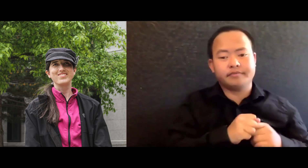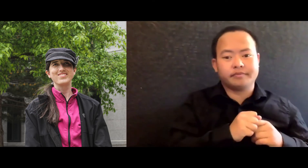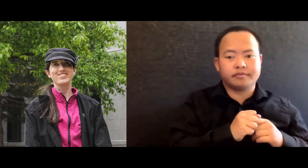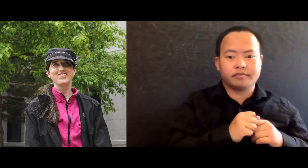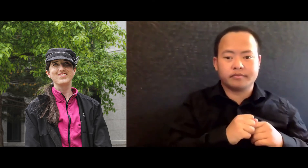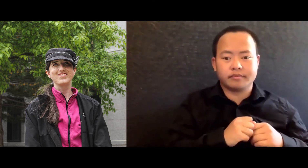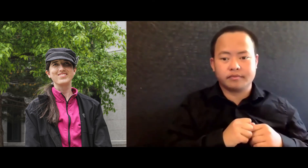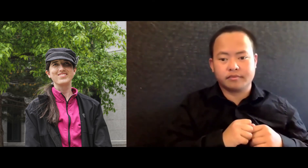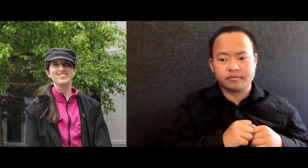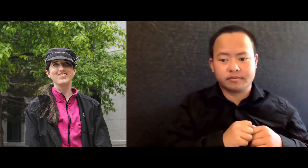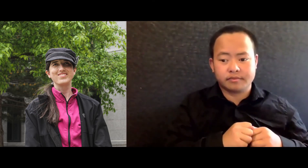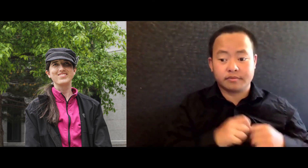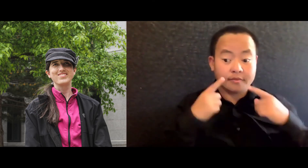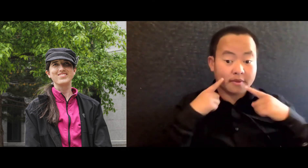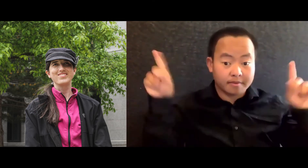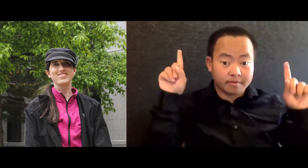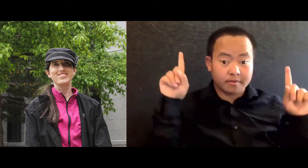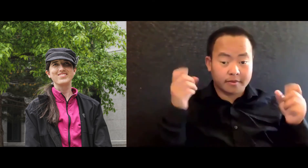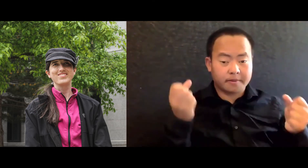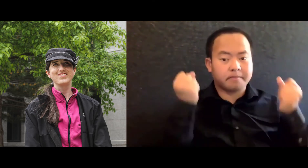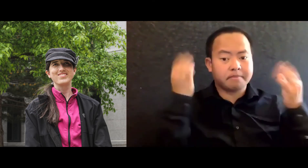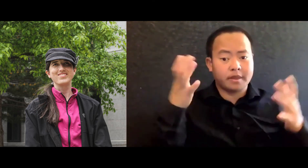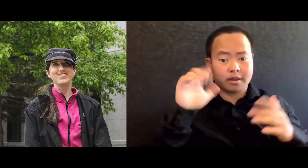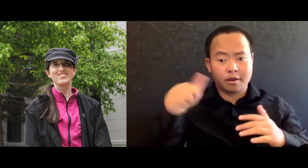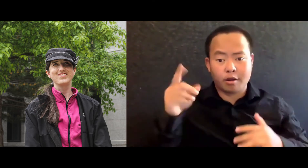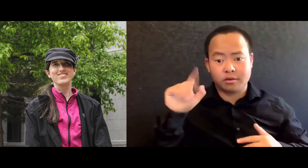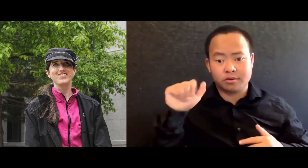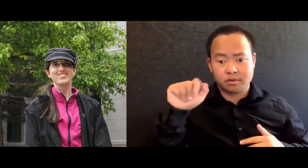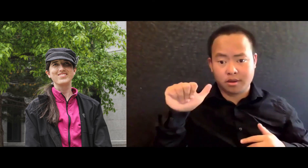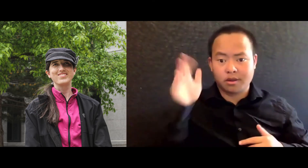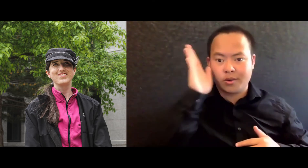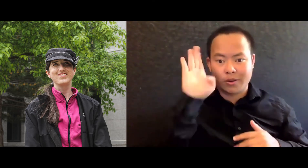Ultimately, many other data would be used too.